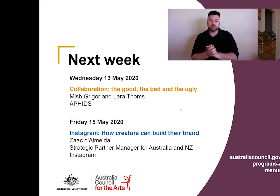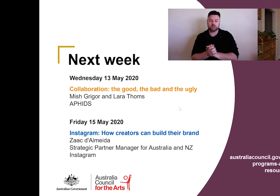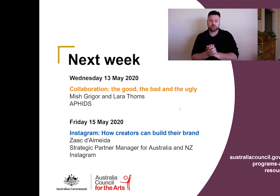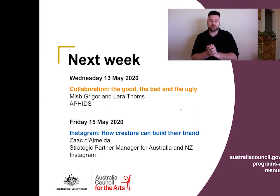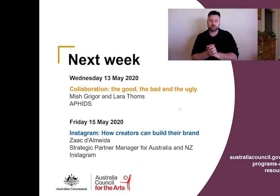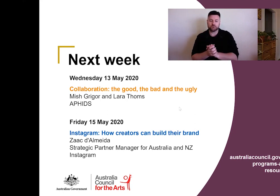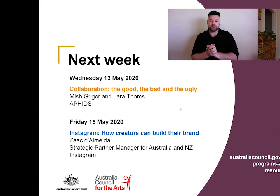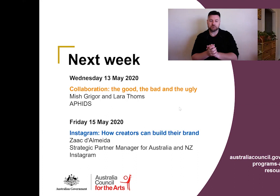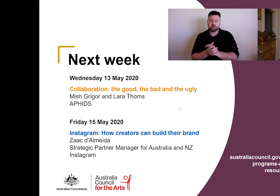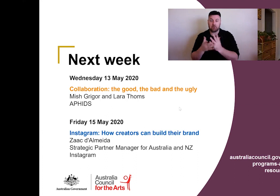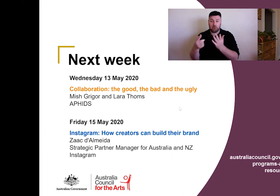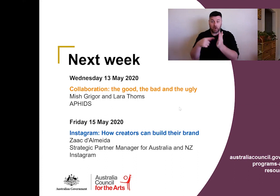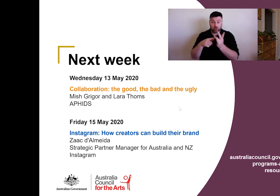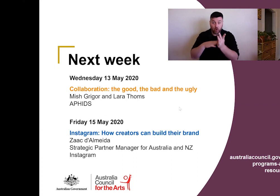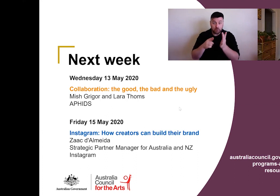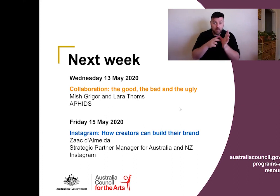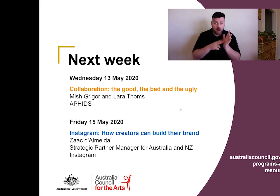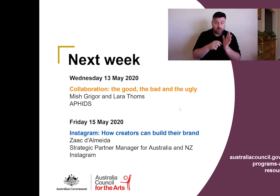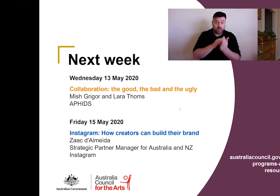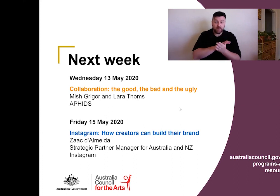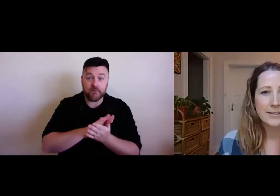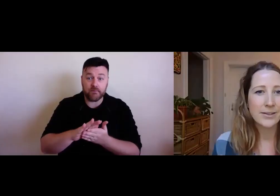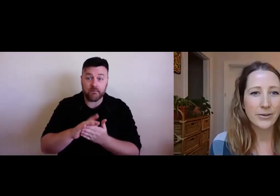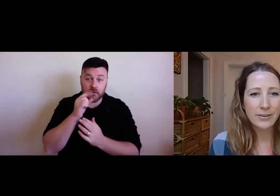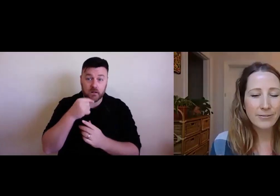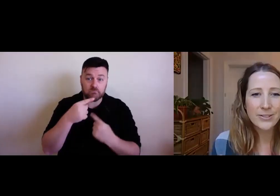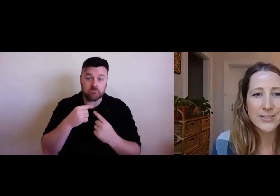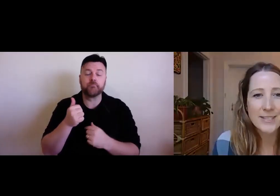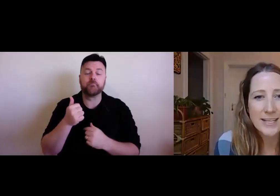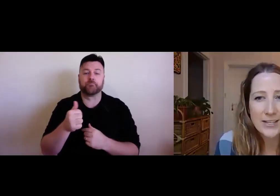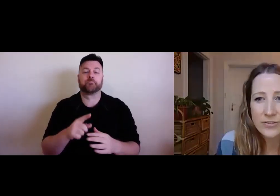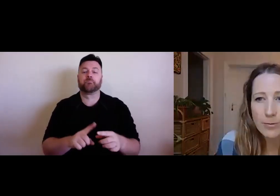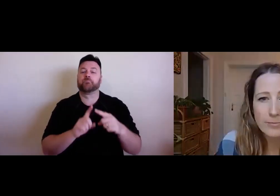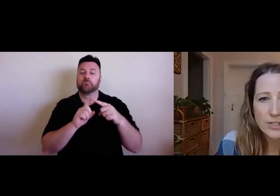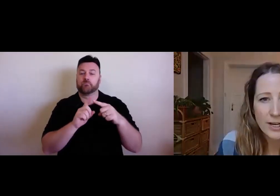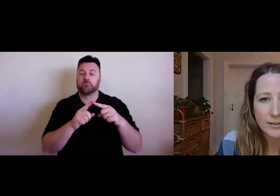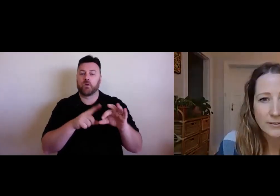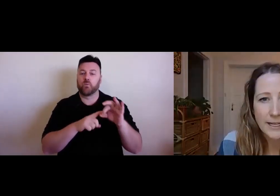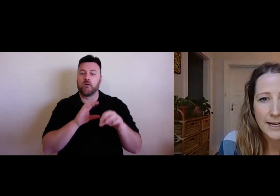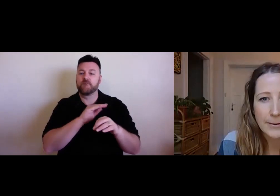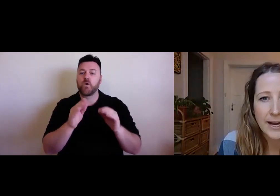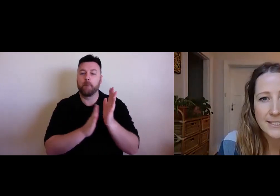few minutes? Thomas absolutely. >> FRANCES: From Michel, "I can see